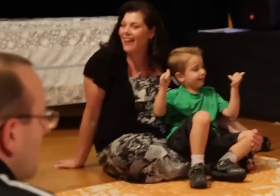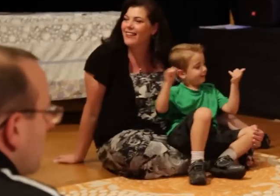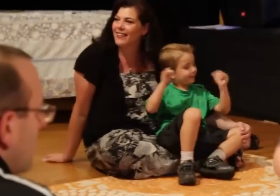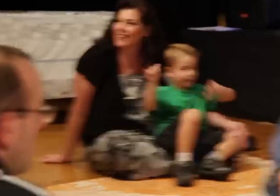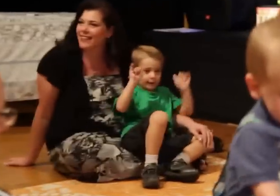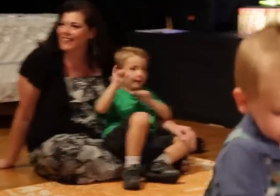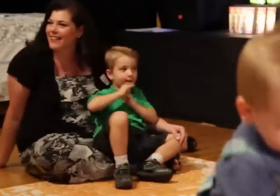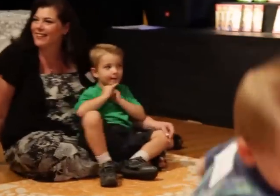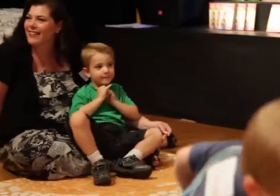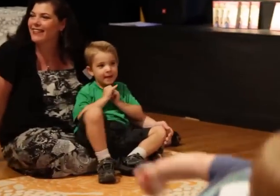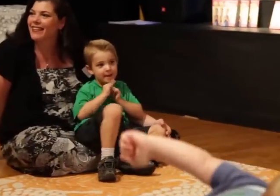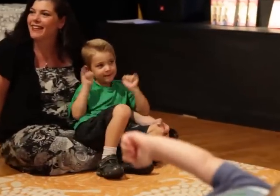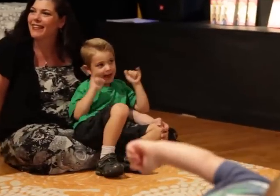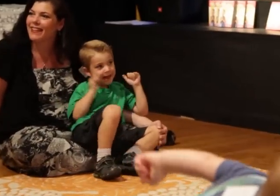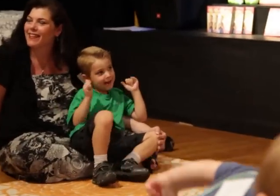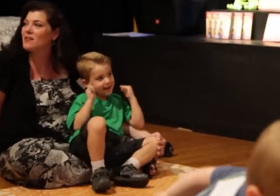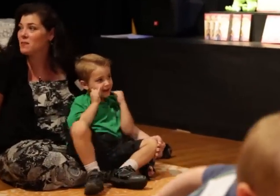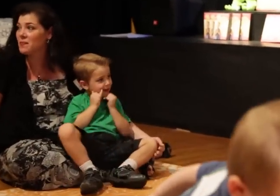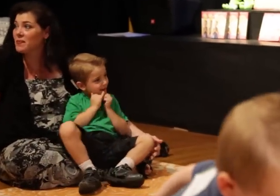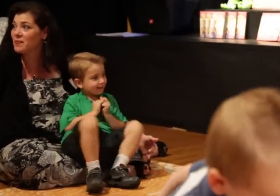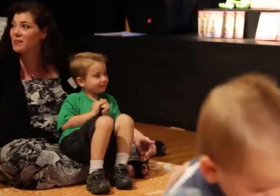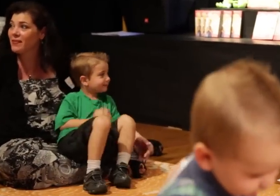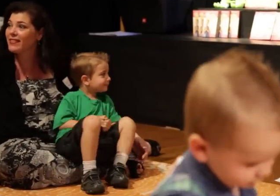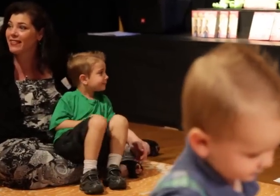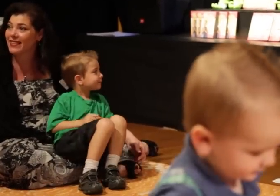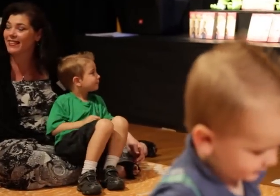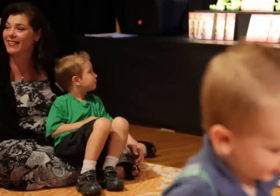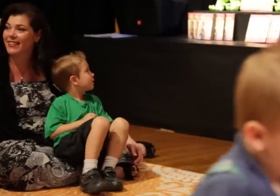There's no problem. It's not like I have any expectations for any of them to just sit here.